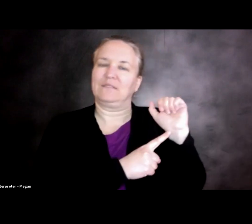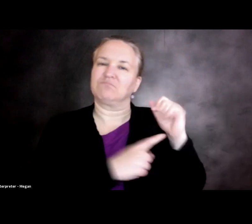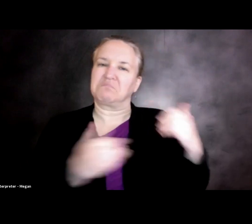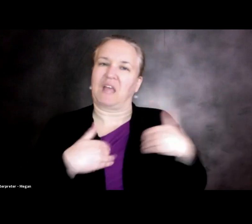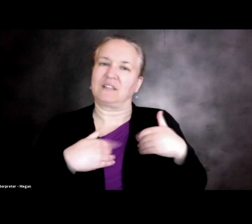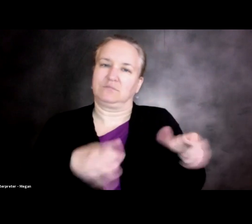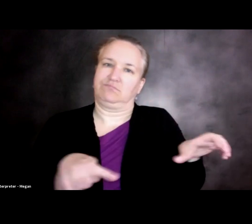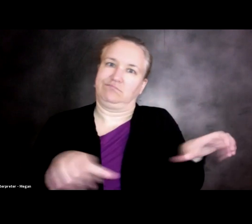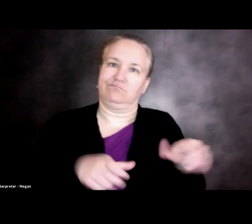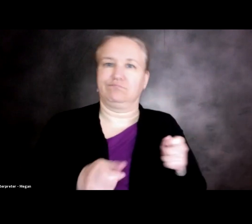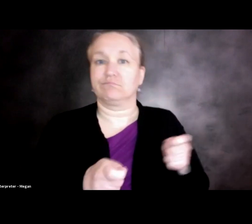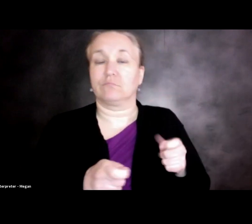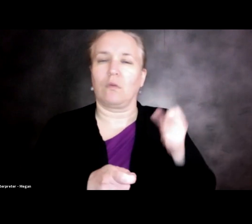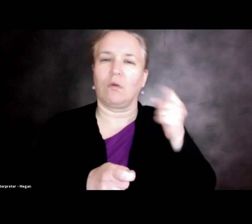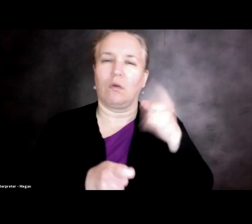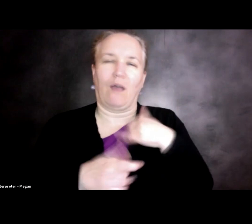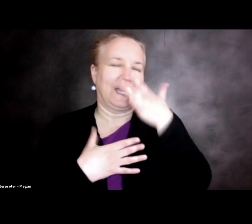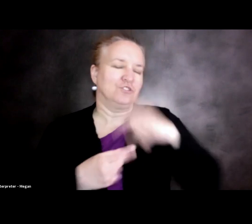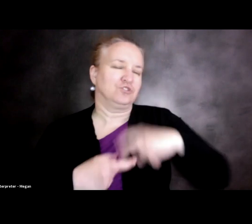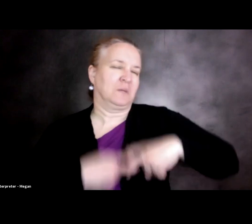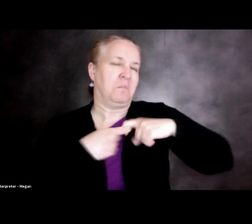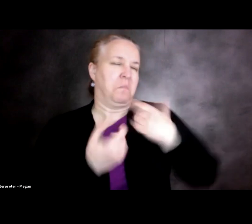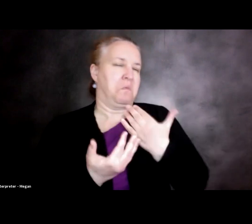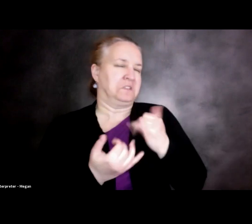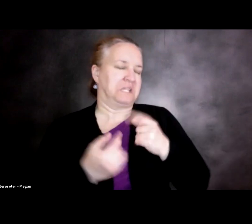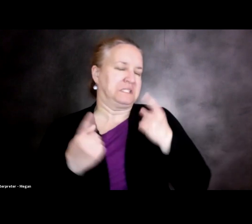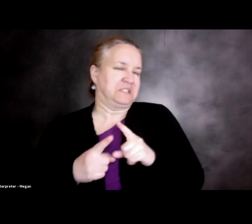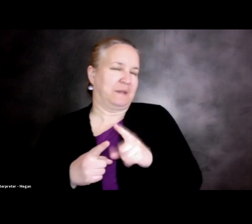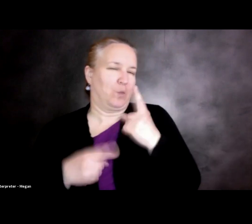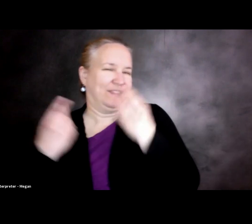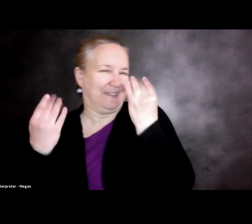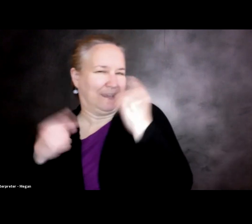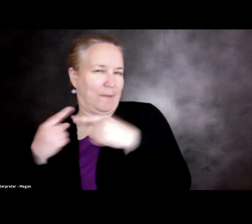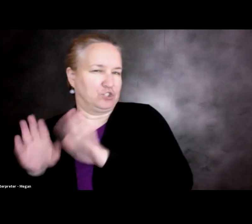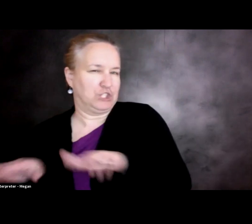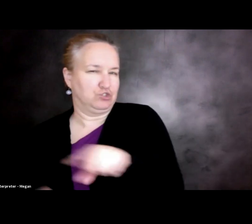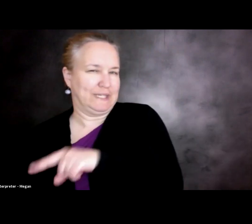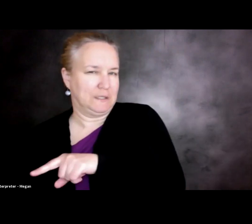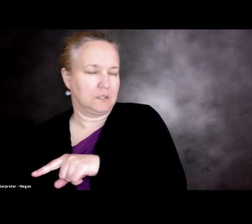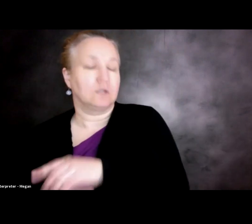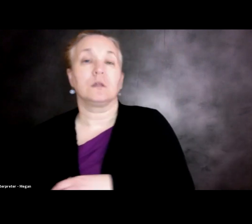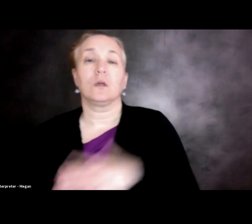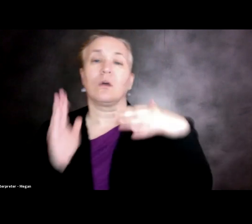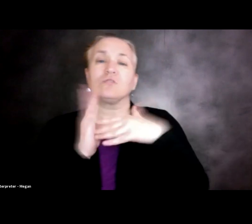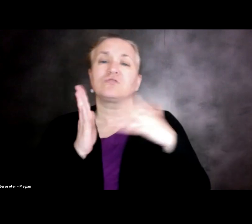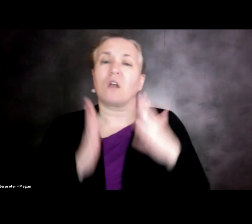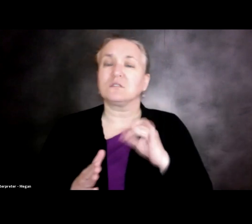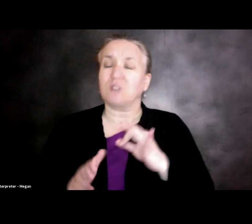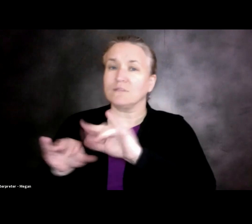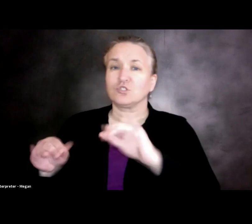But there's an interesting pause that takes place with consideration of children. Scholars of children and youth are still